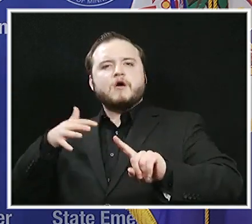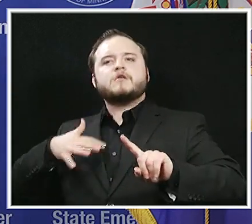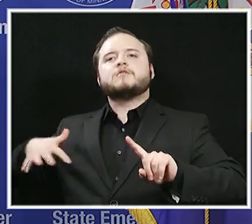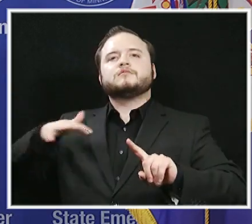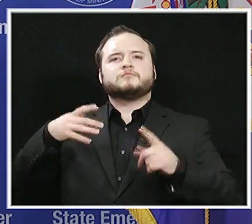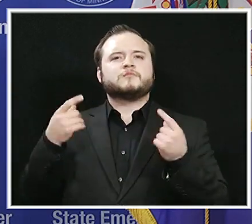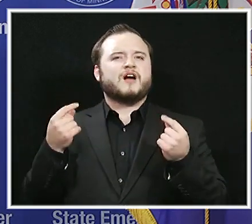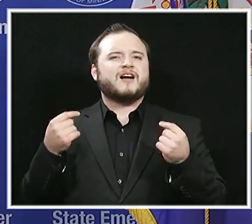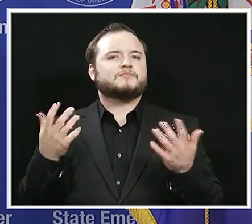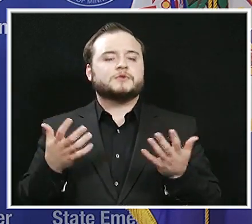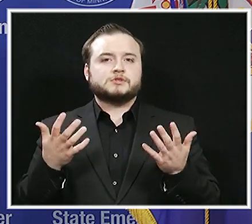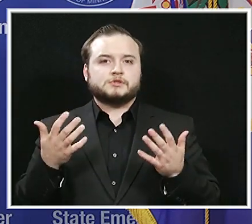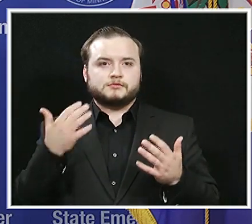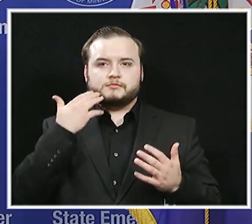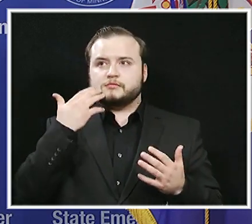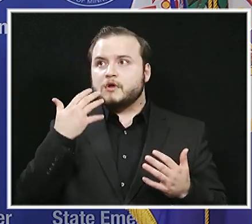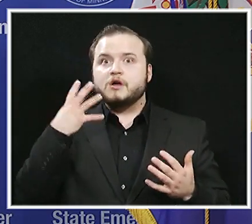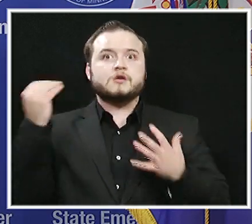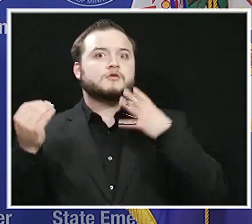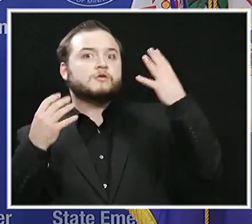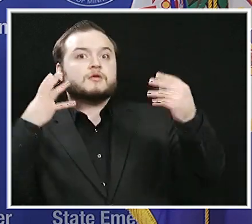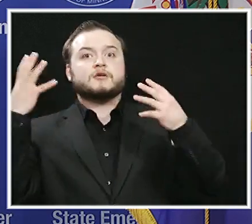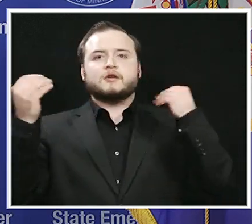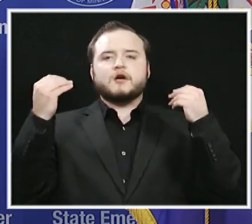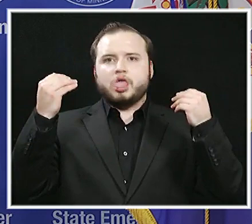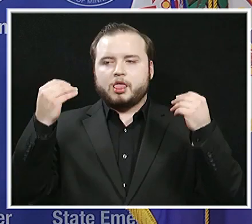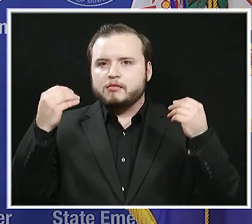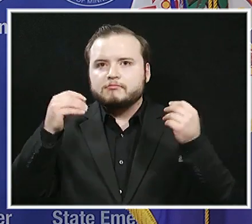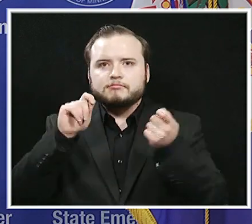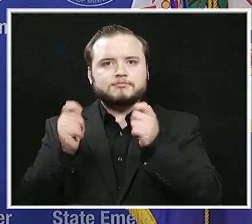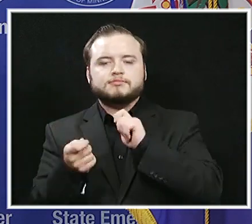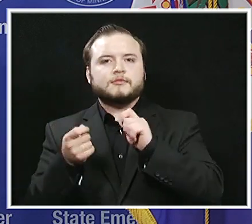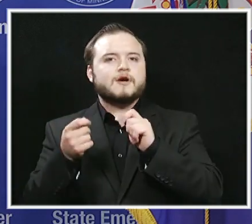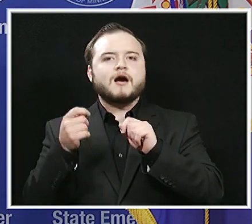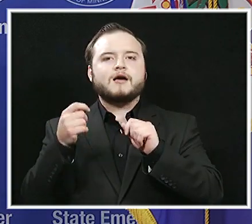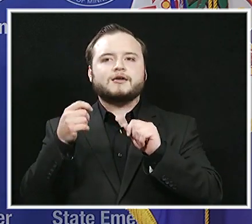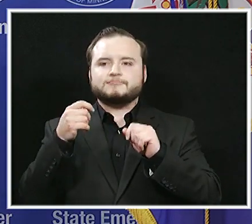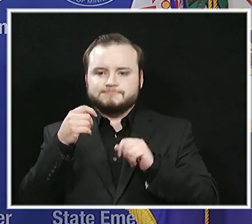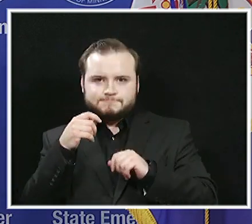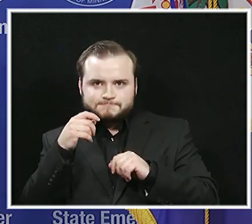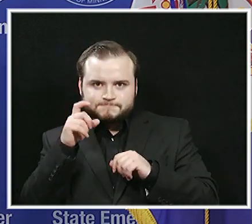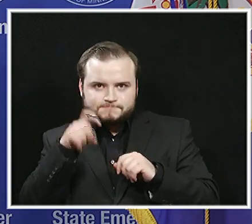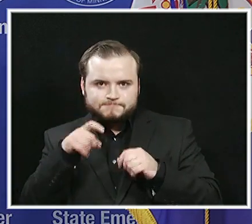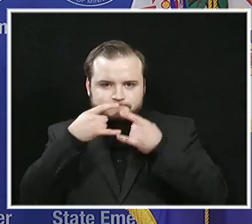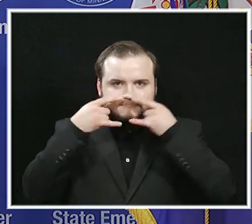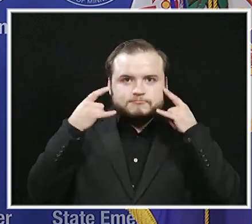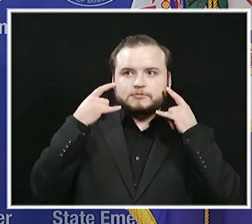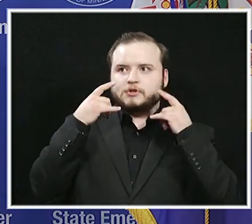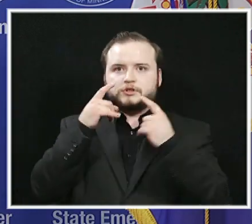understanding there's going to be adjustments when we're outside or in places where we can't social distance, we're wearing masks, we're not congregating